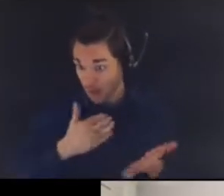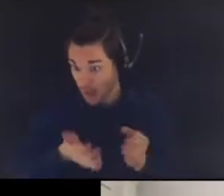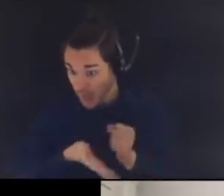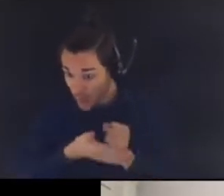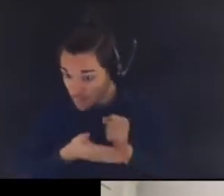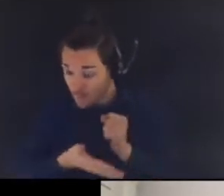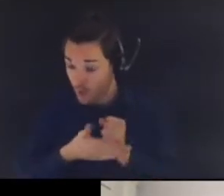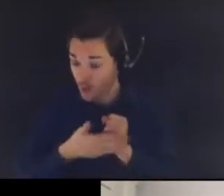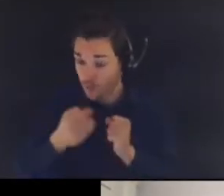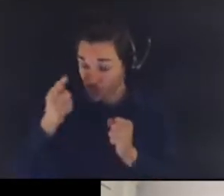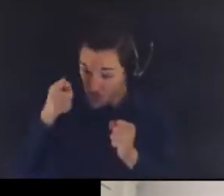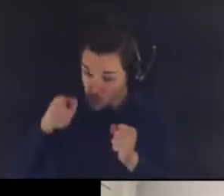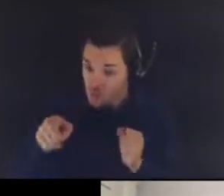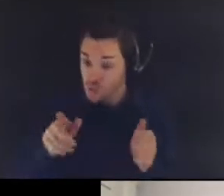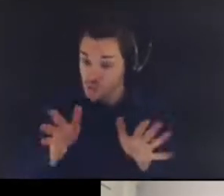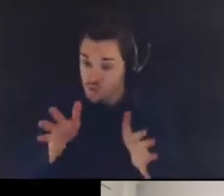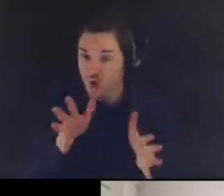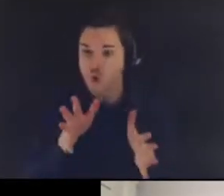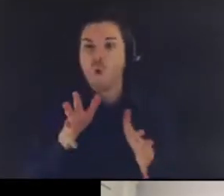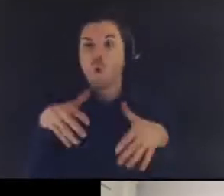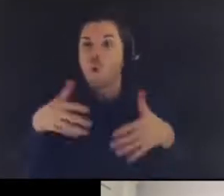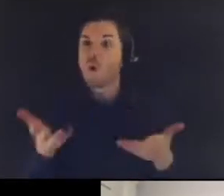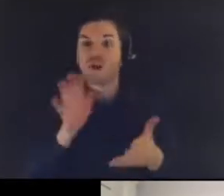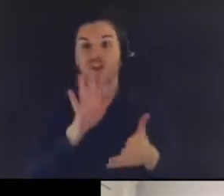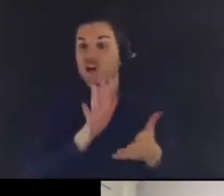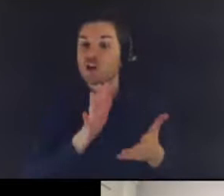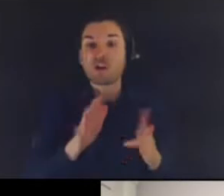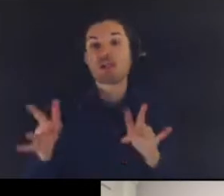companies. I find that is a good source and I definitely